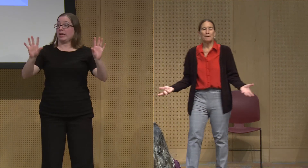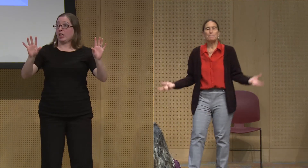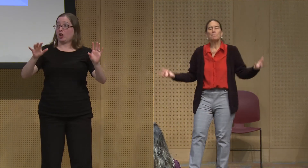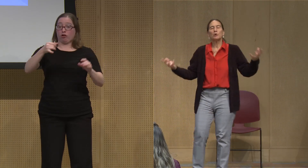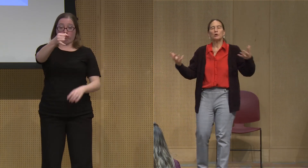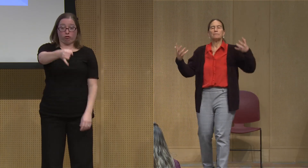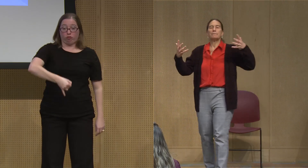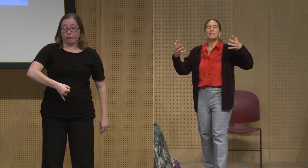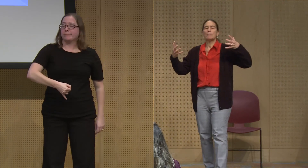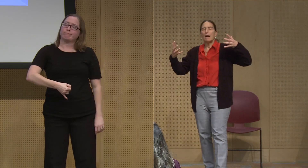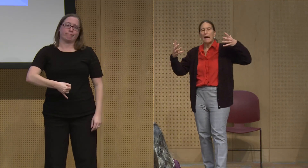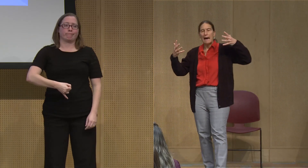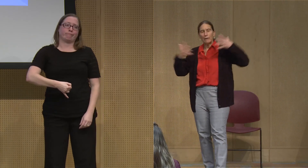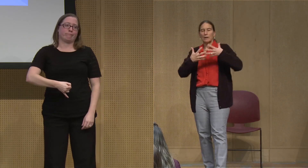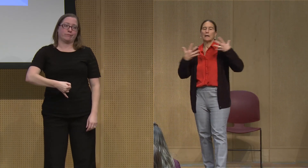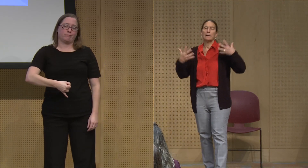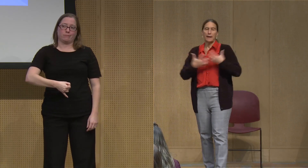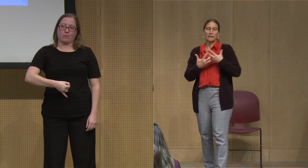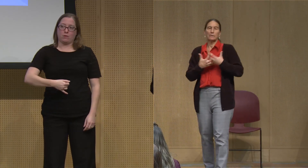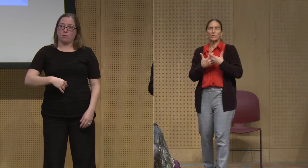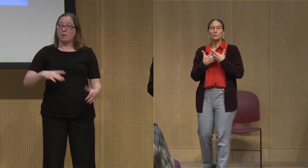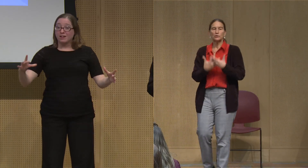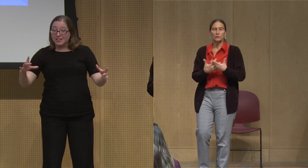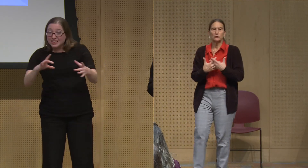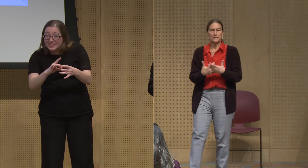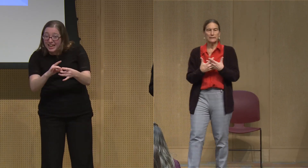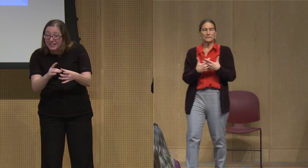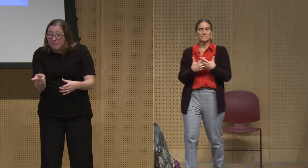FIGURE OUT HOW TO CONNECT TO THOSE TWO THINGS